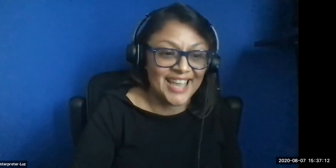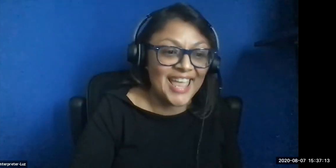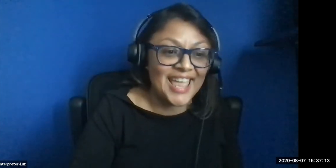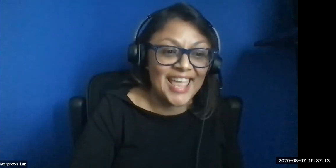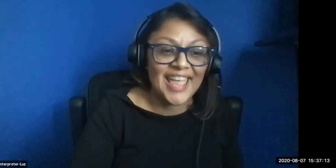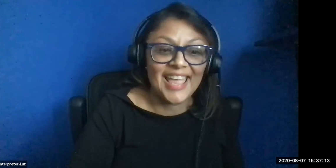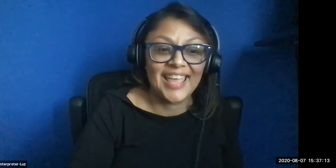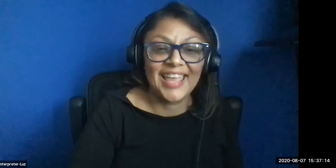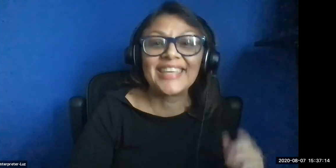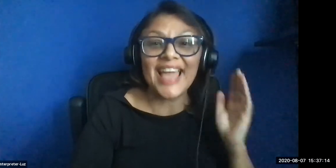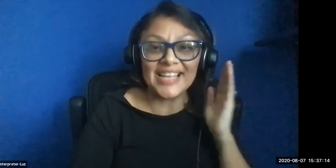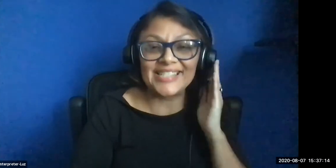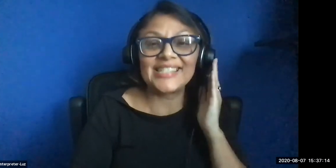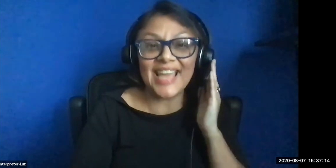Karen Crocket: Yes, yes. Yes.